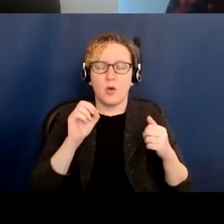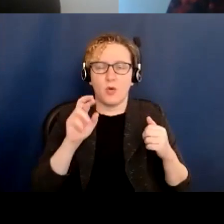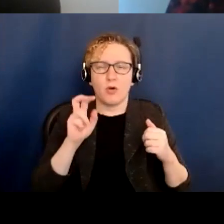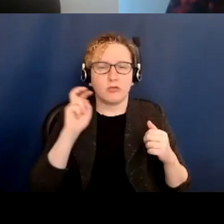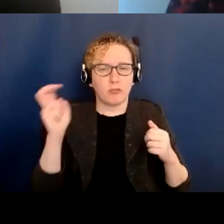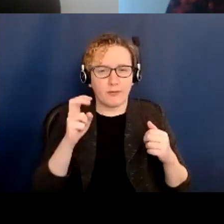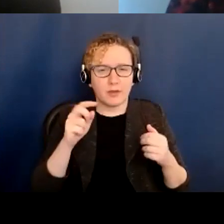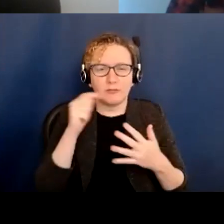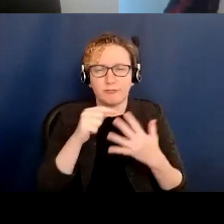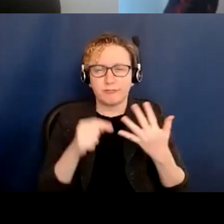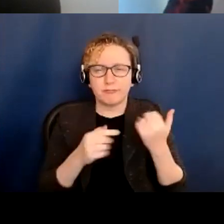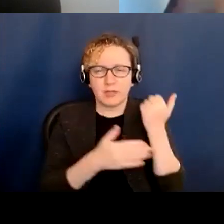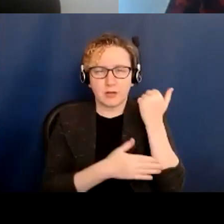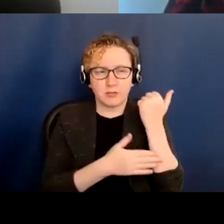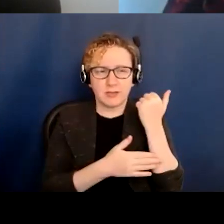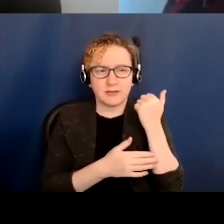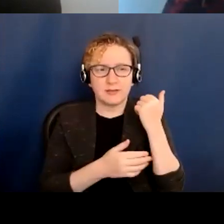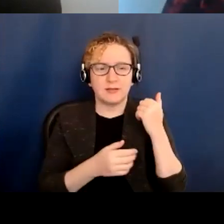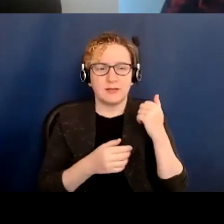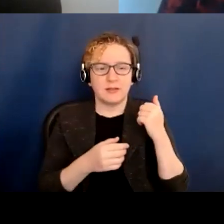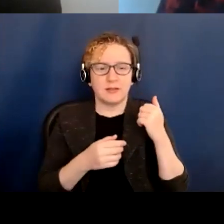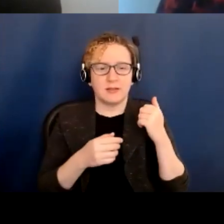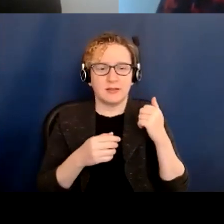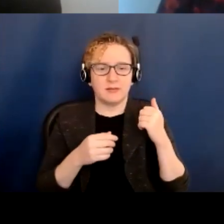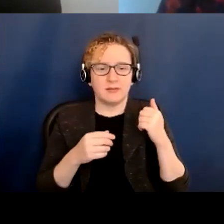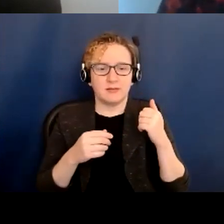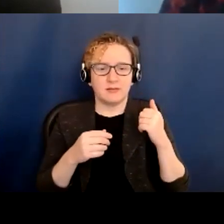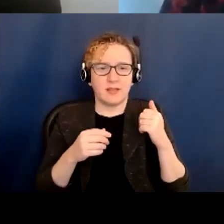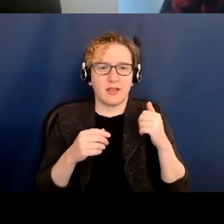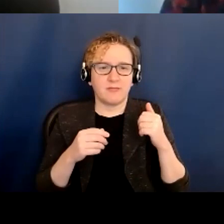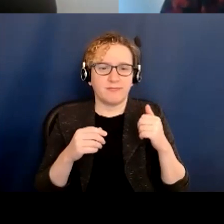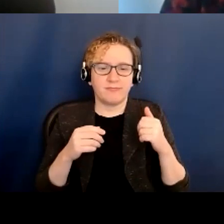just in Europe, there is a big difference budget wise.